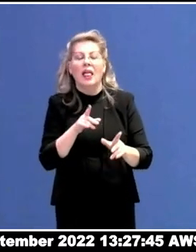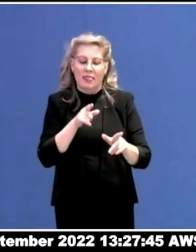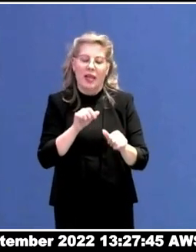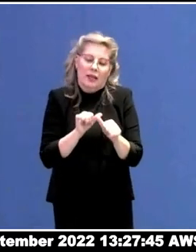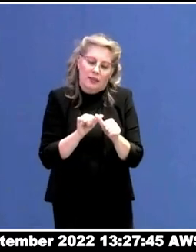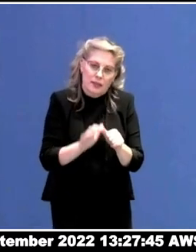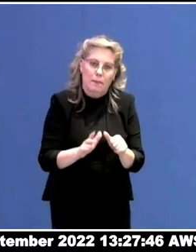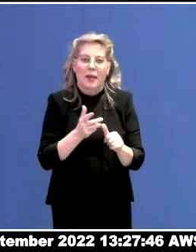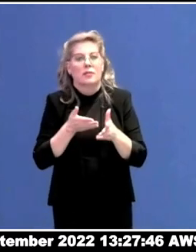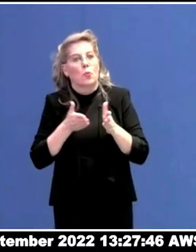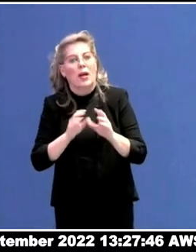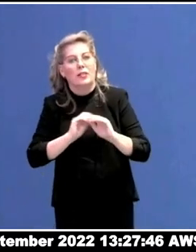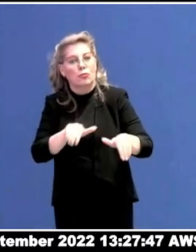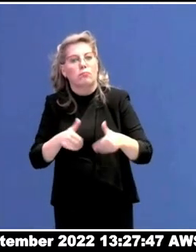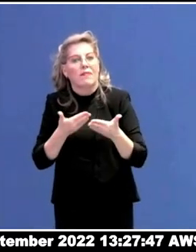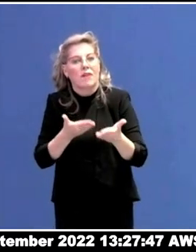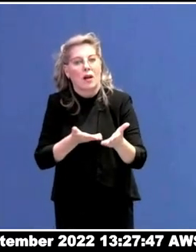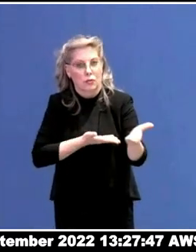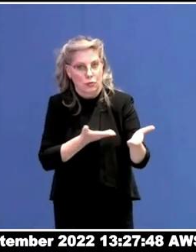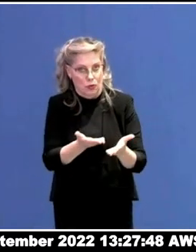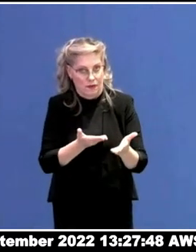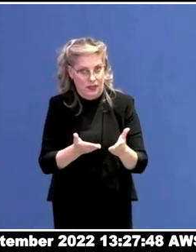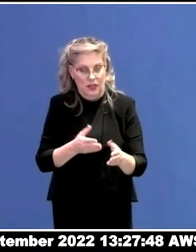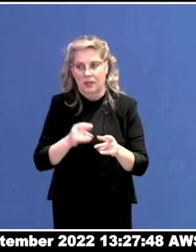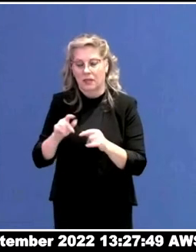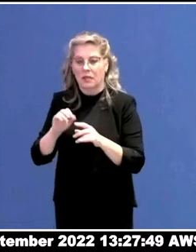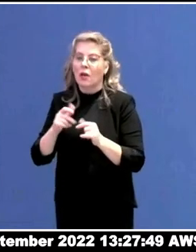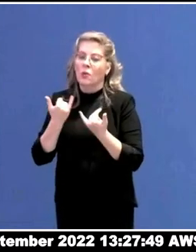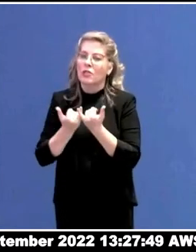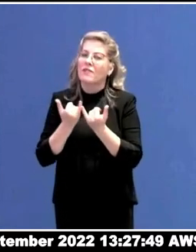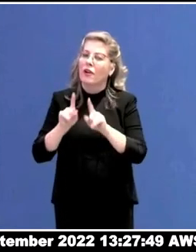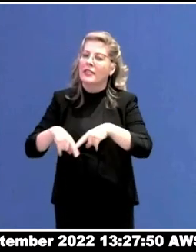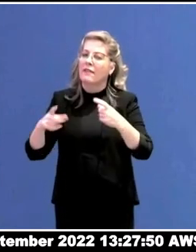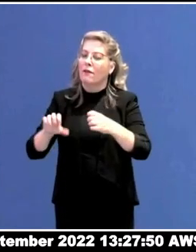Ms Sharma, can I just follow up from what you have just said, Australia being